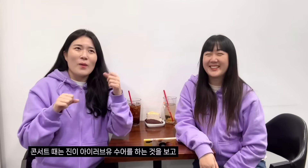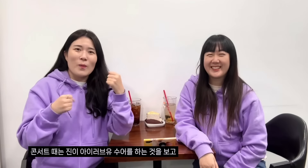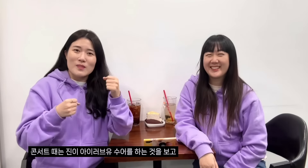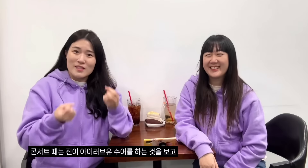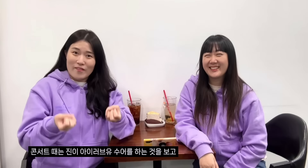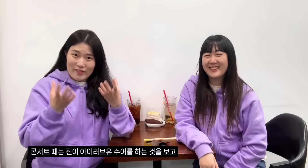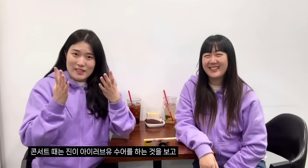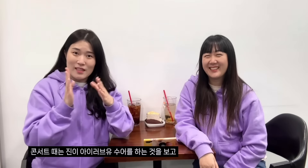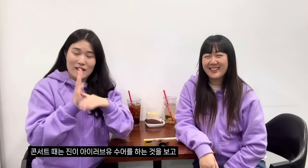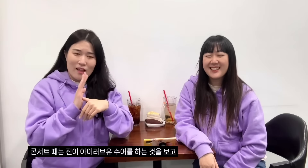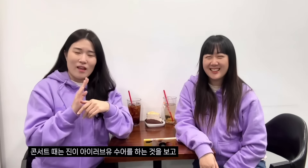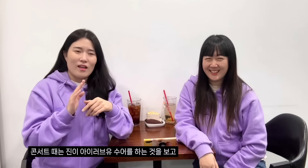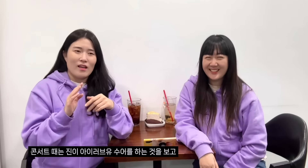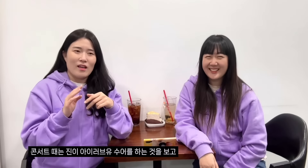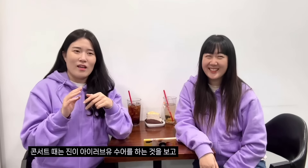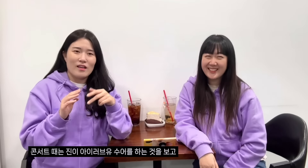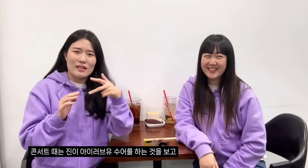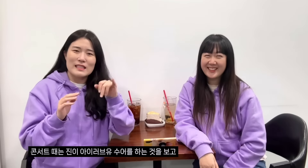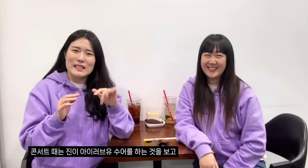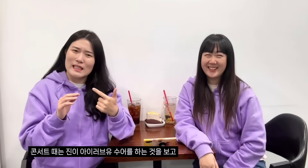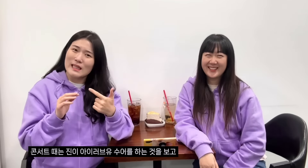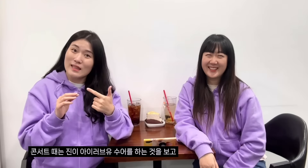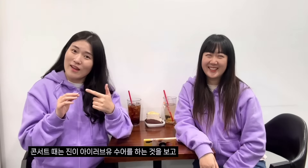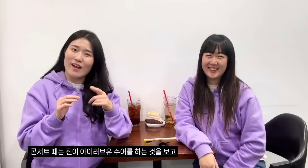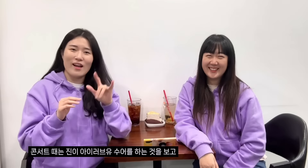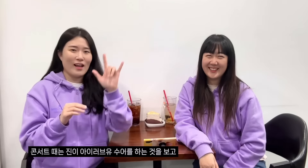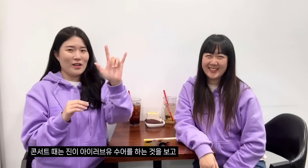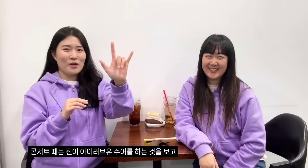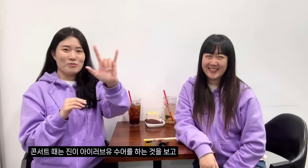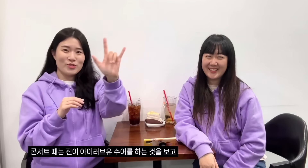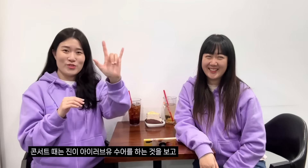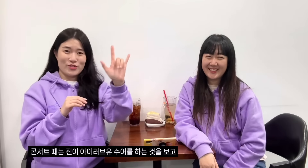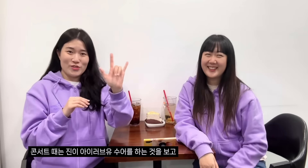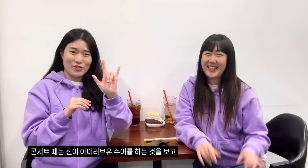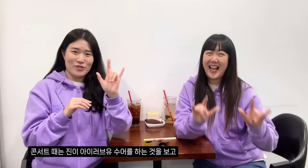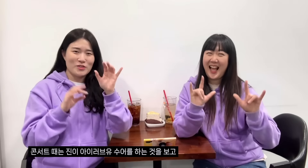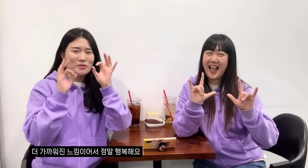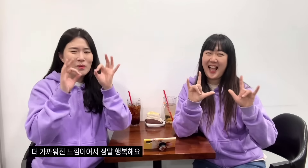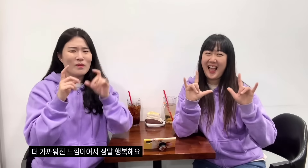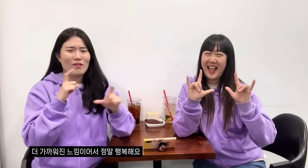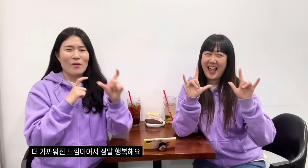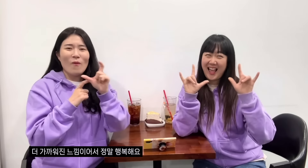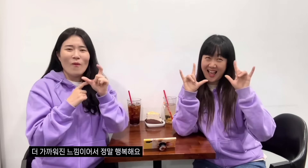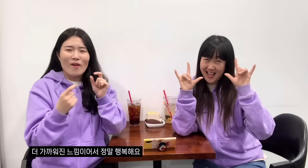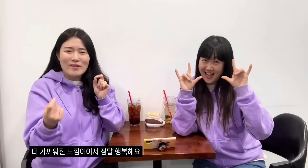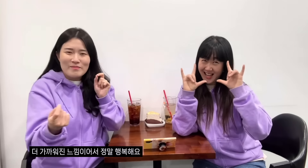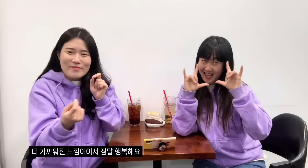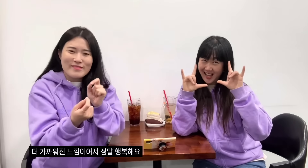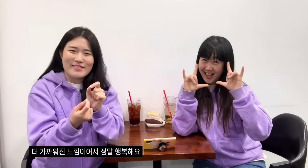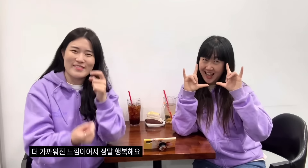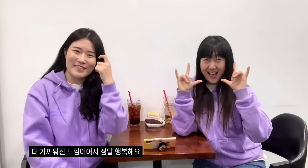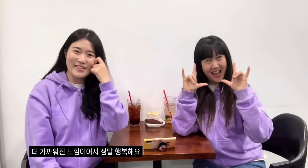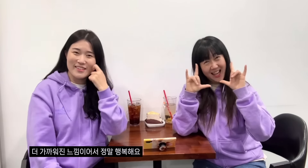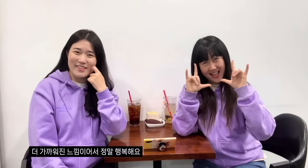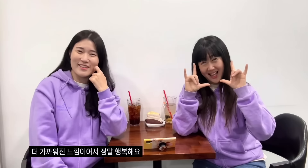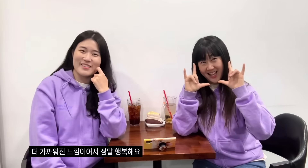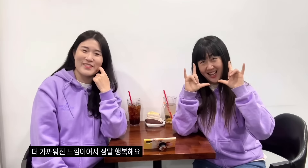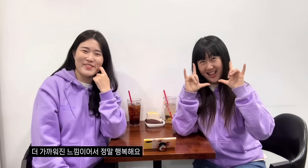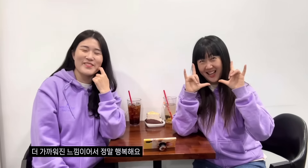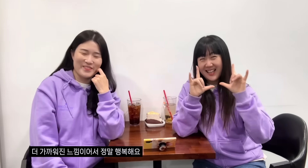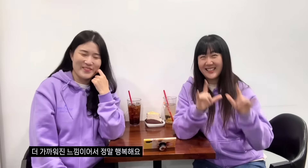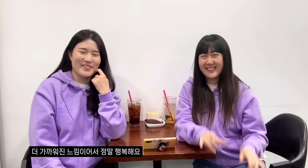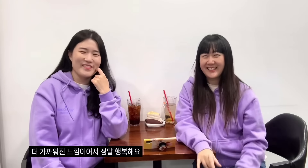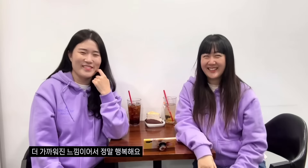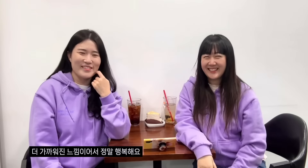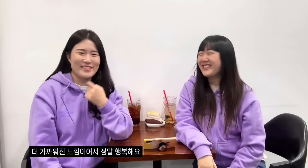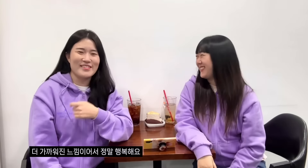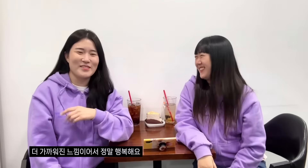During the concert, seeing Jin do the I Love You sign language made me feel like we got closer,